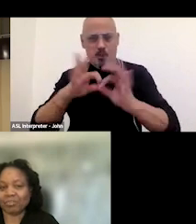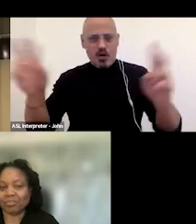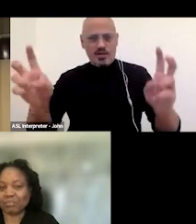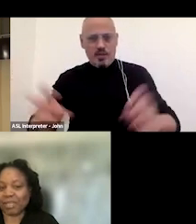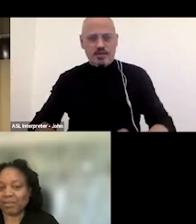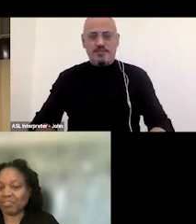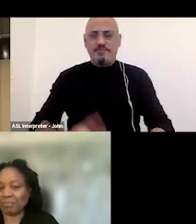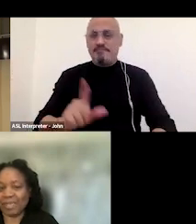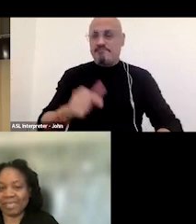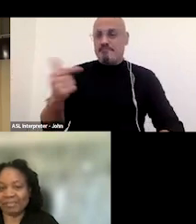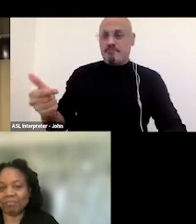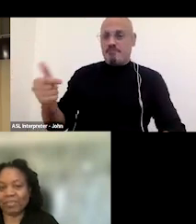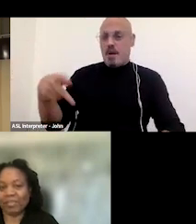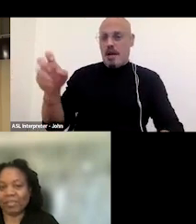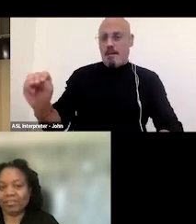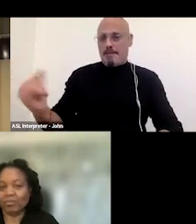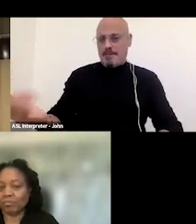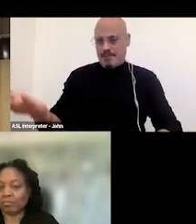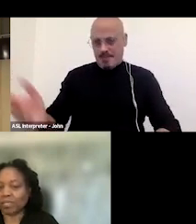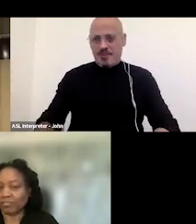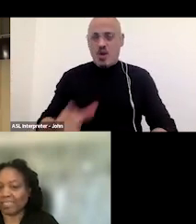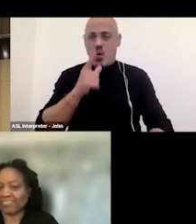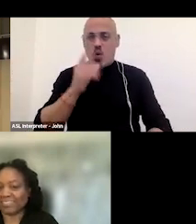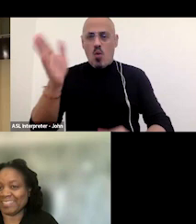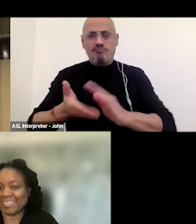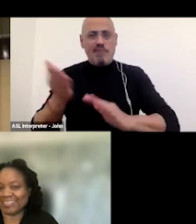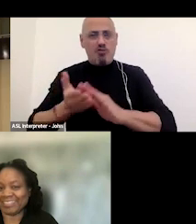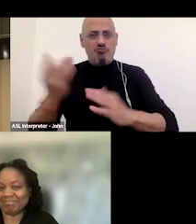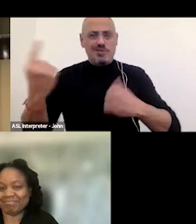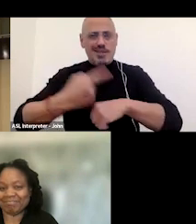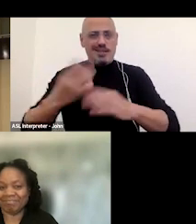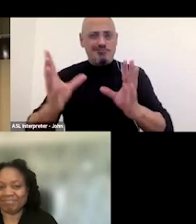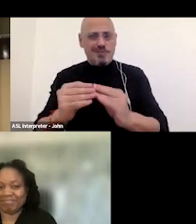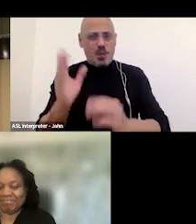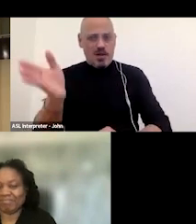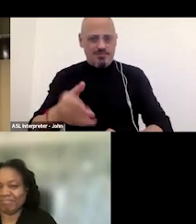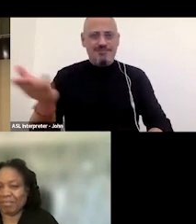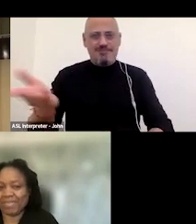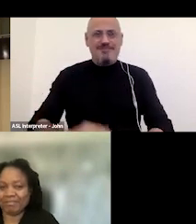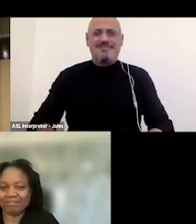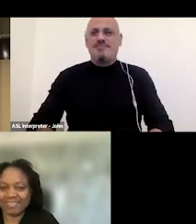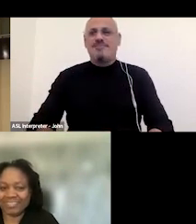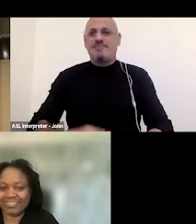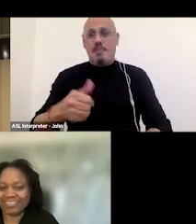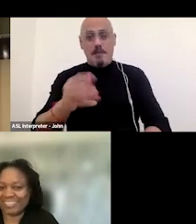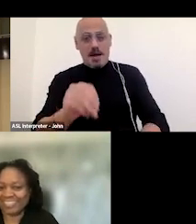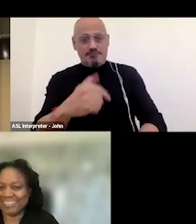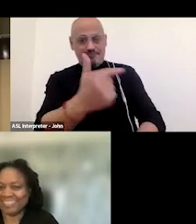I will turn it back over to Pam, who will be moderating today's session. Pam, it's yours. - Yeah.